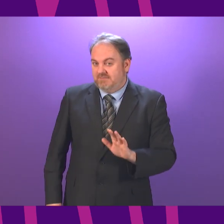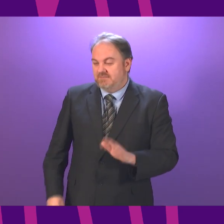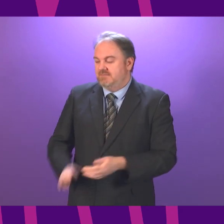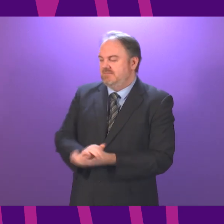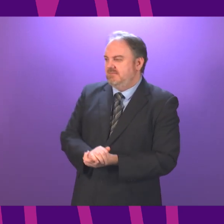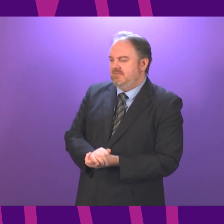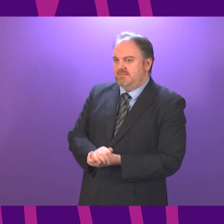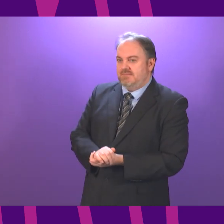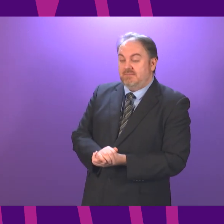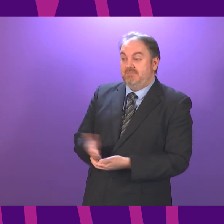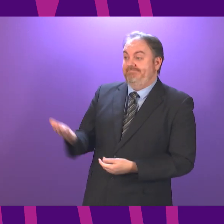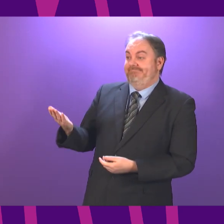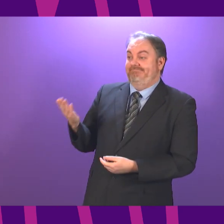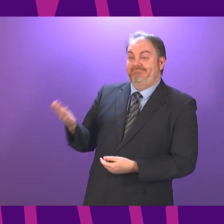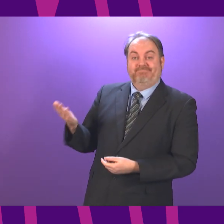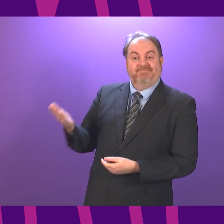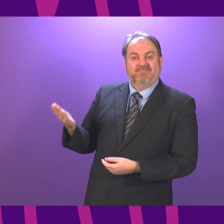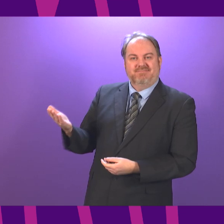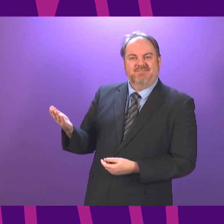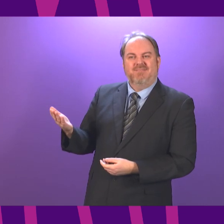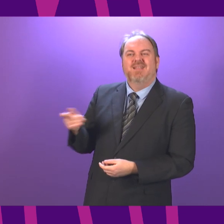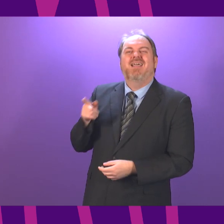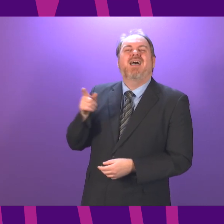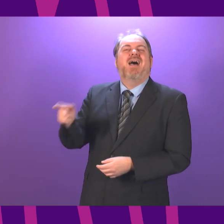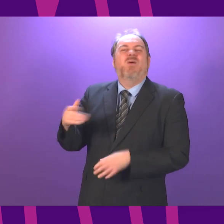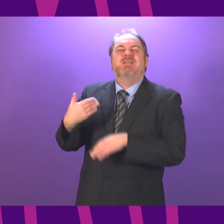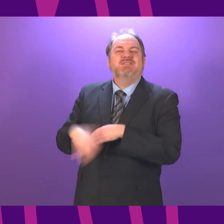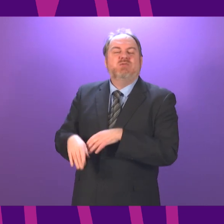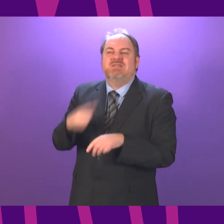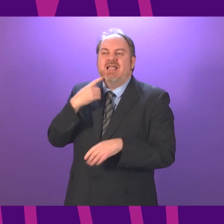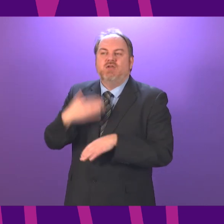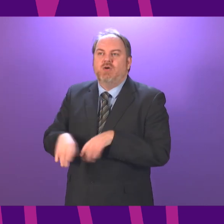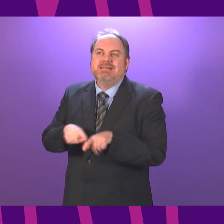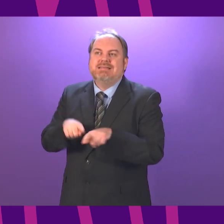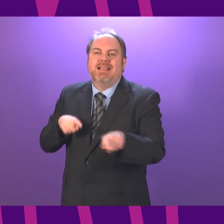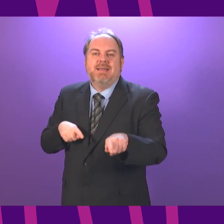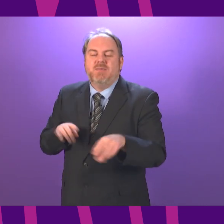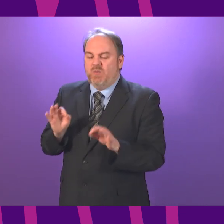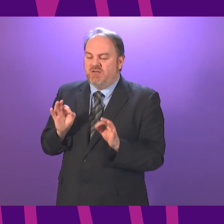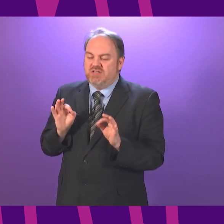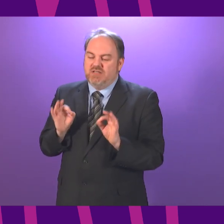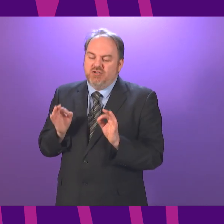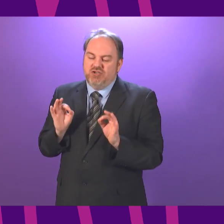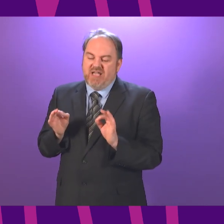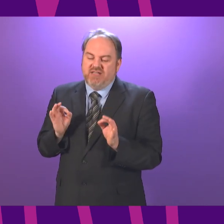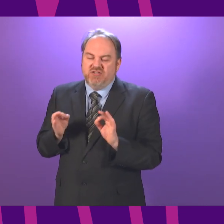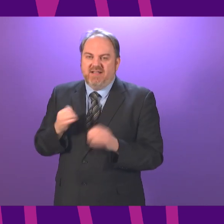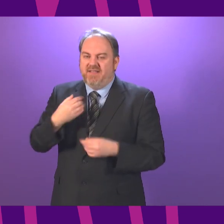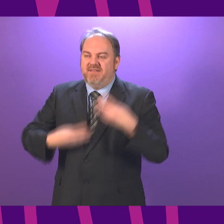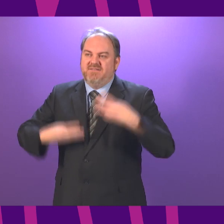Ruth Davidson: There we have it, Presiding Officer: it is not a slip, it is a refinement. Problems have been building for some time